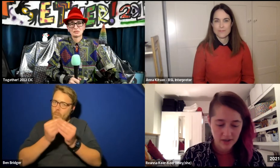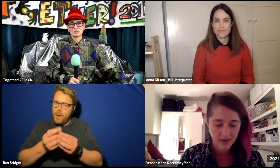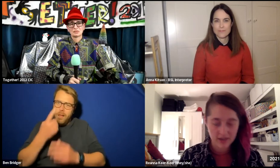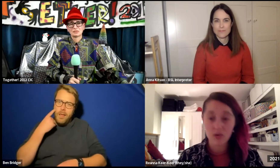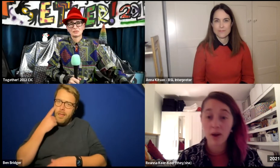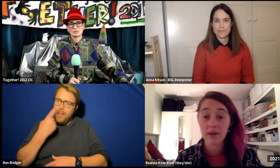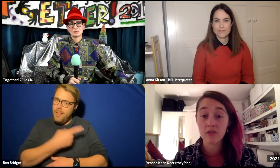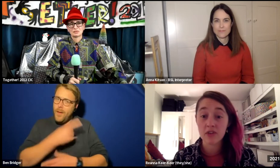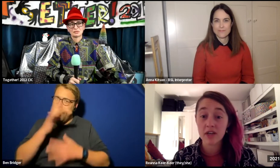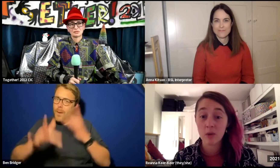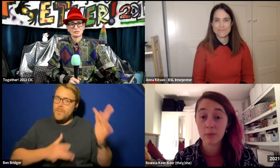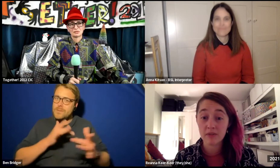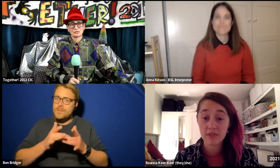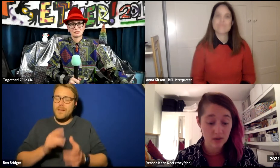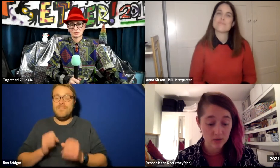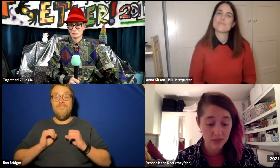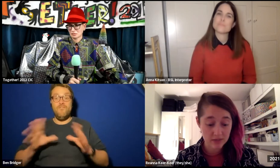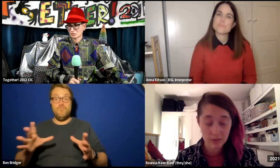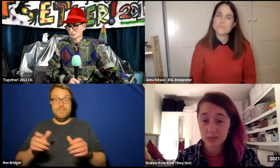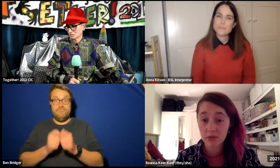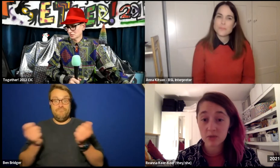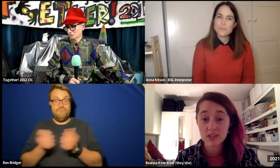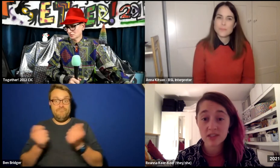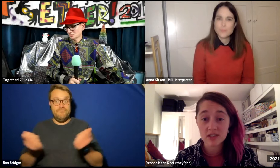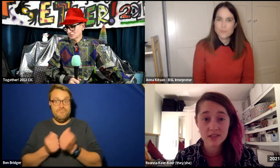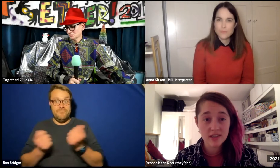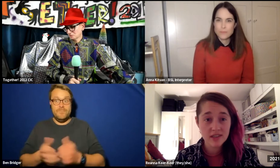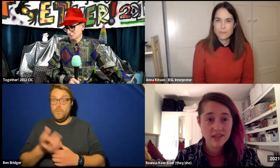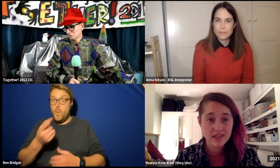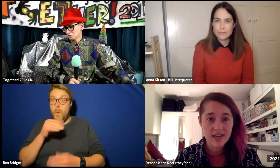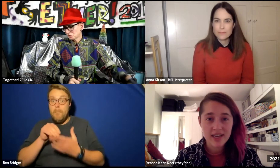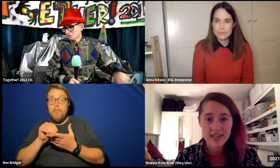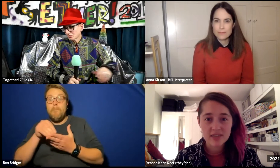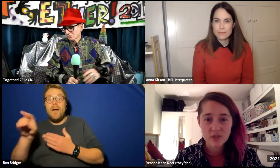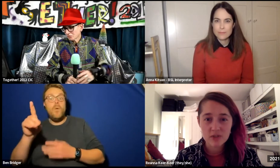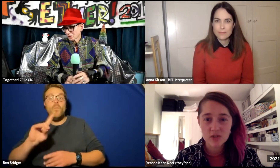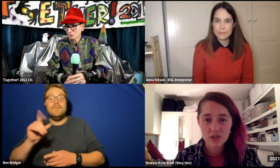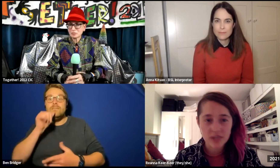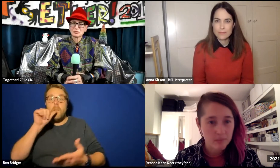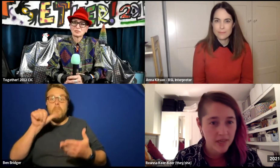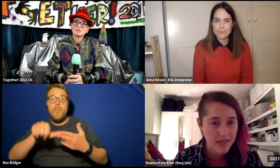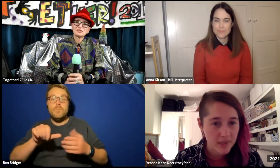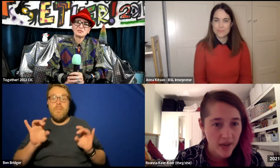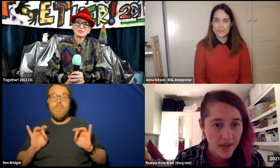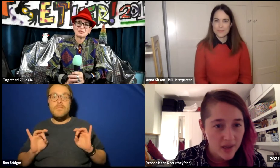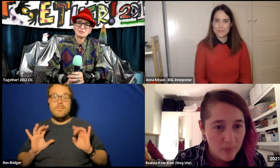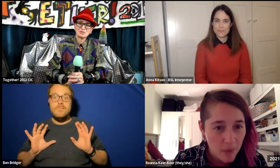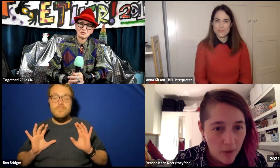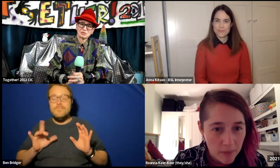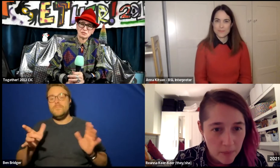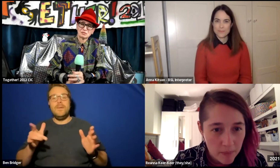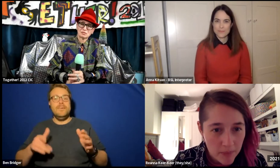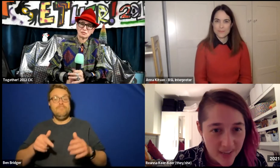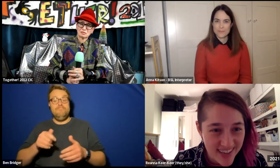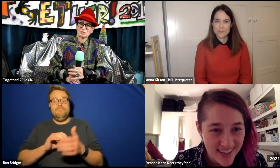and grabbing a free copy of that's, all you have to pay postage and it's